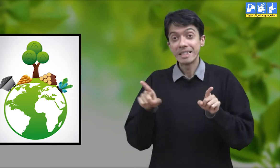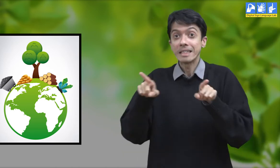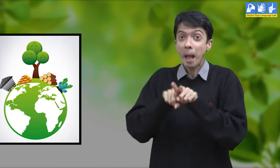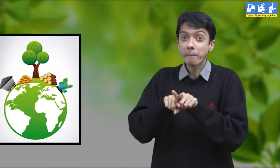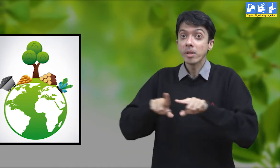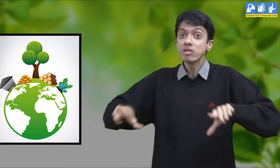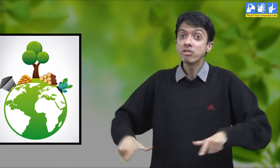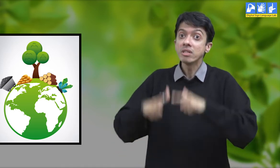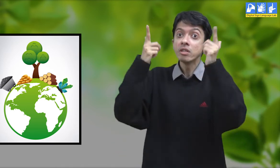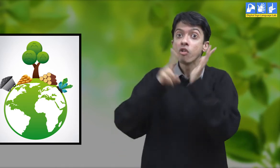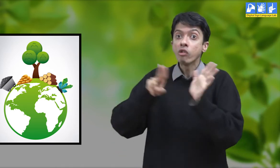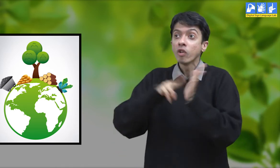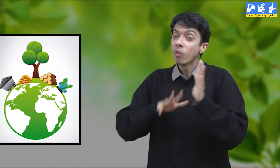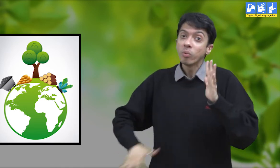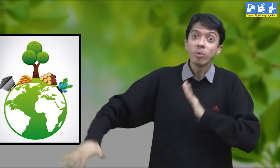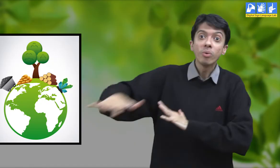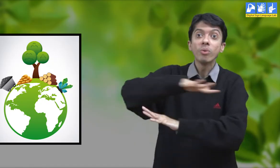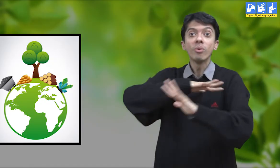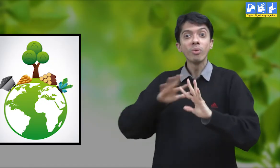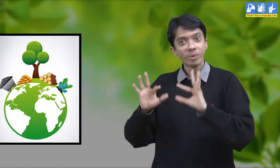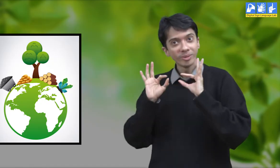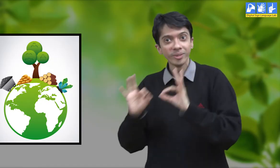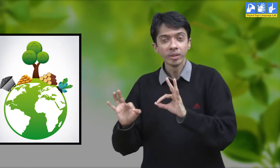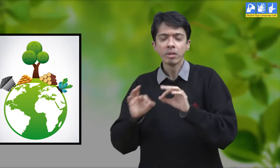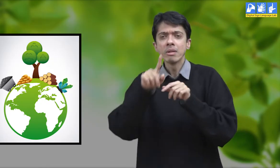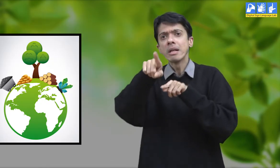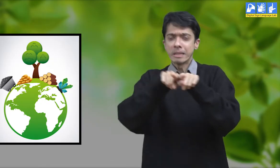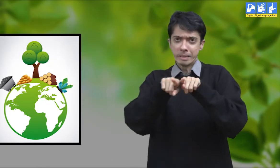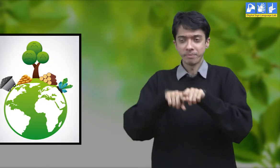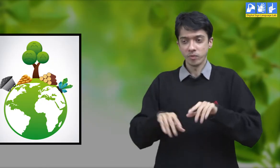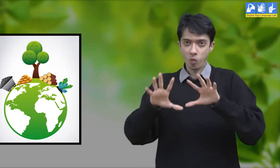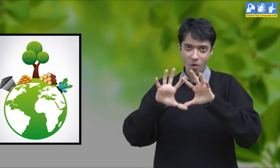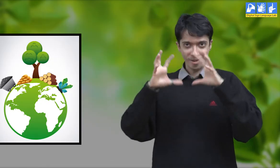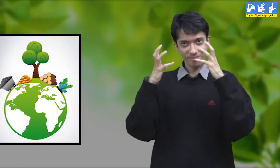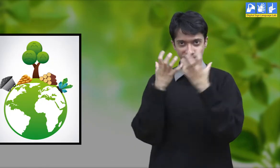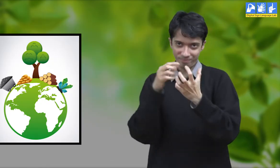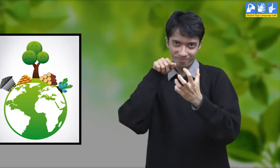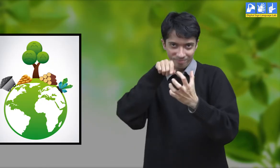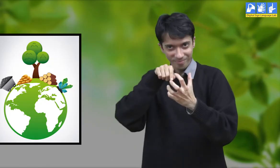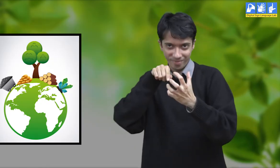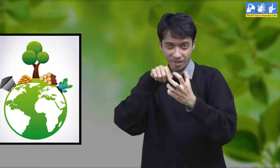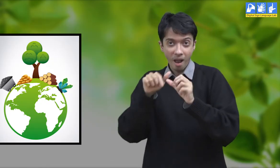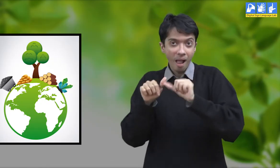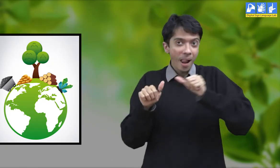But we should not exploit our environment. These resources are naturally available and we should conserve them.